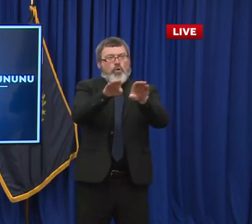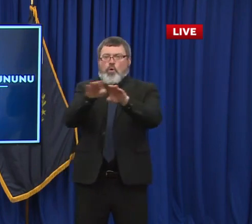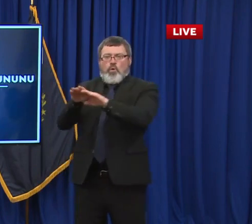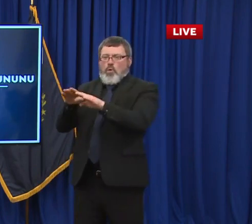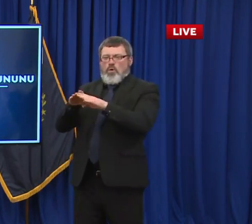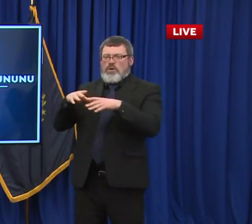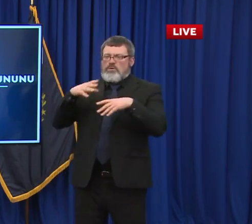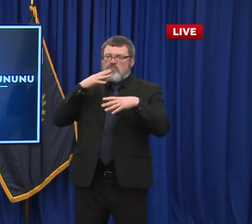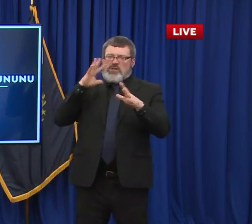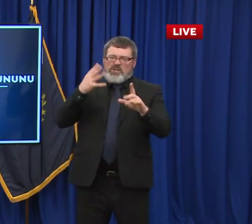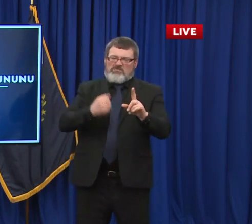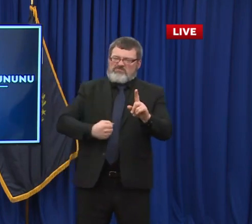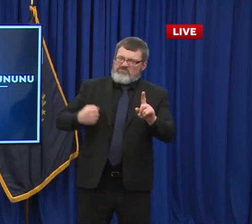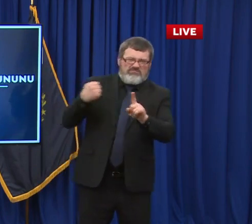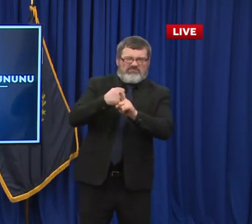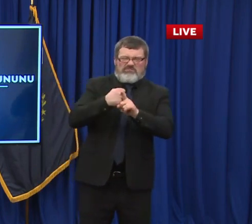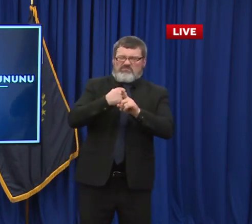WOULD BE DIRE.